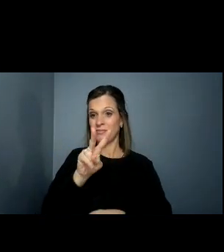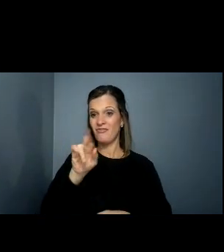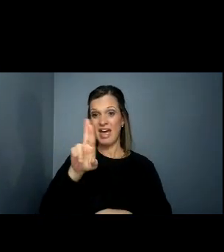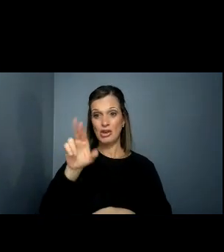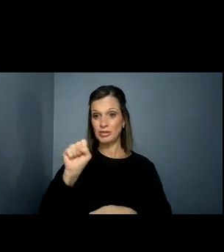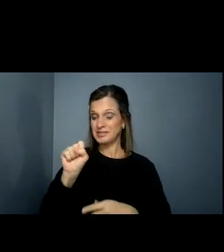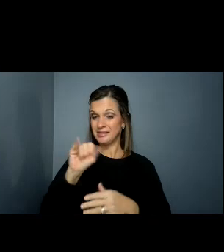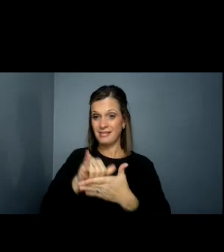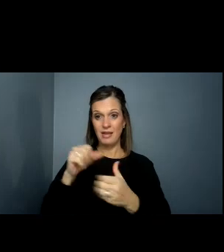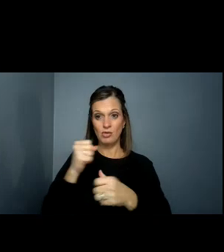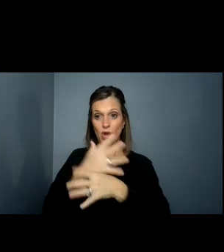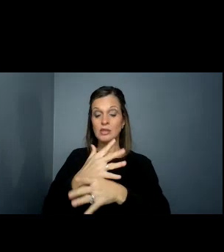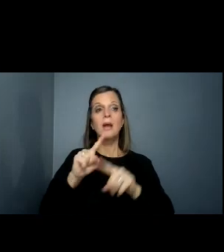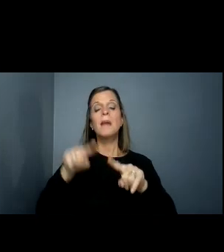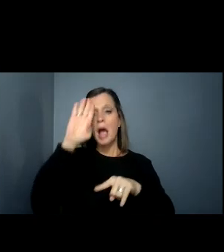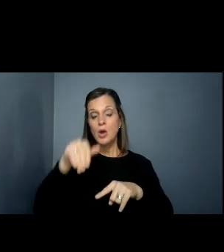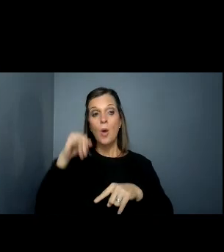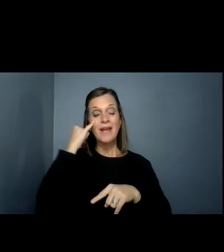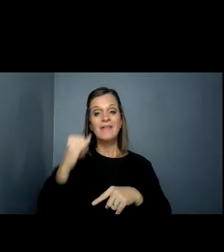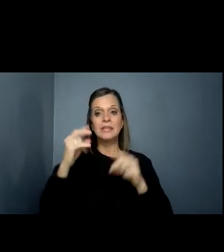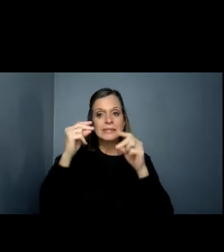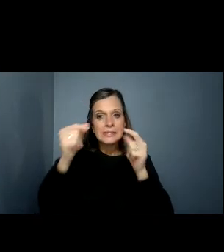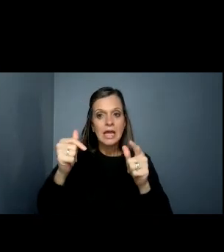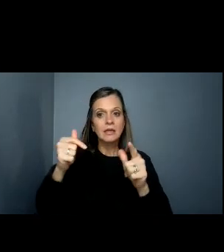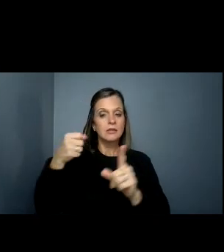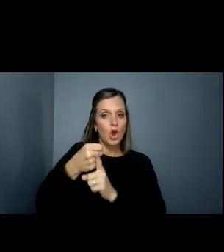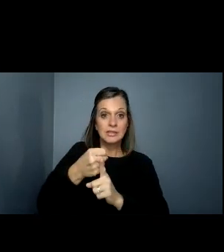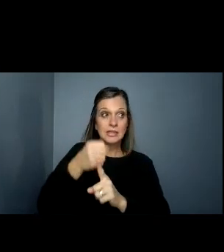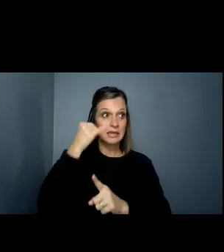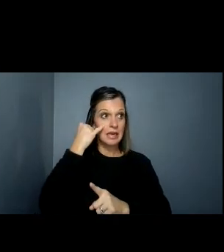onset and you get to a doctor and that ever happens to anybody here, if you ever wake up